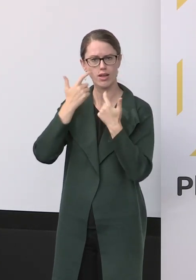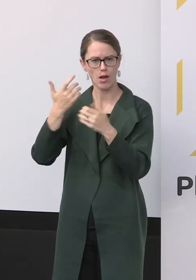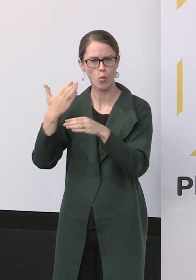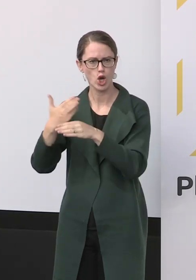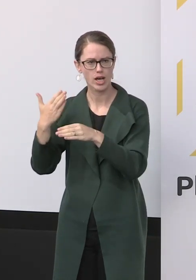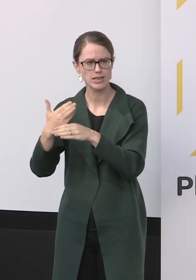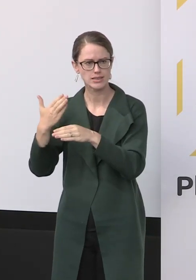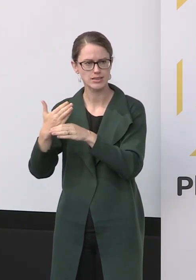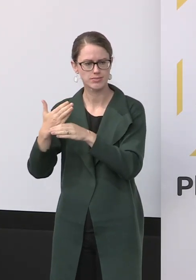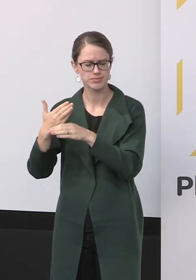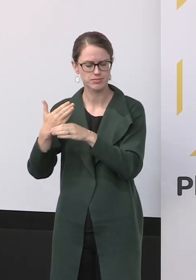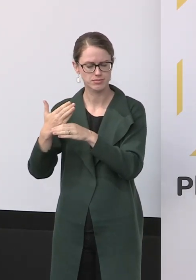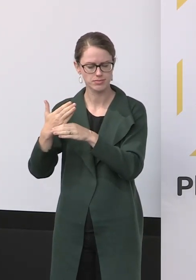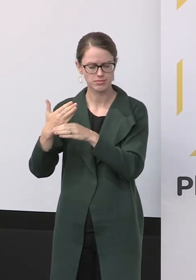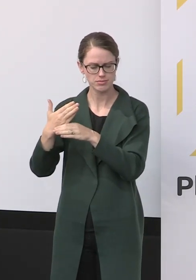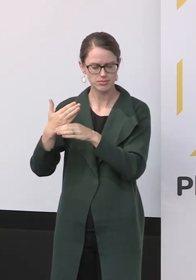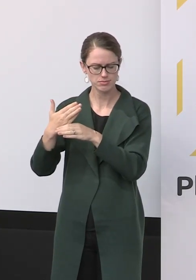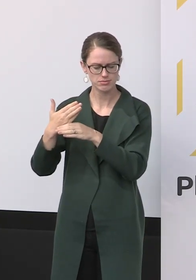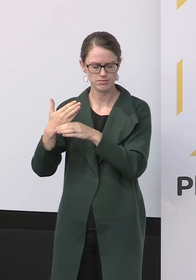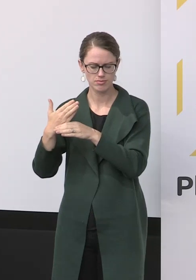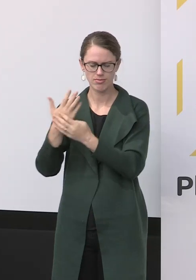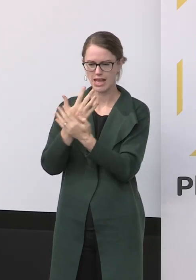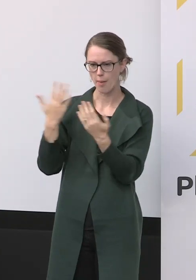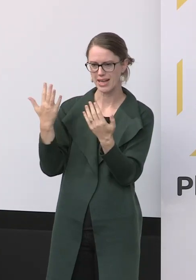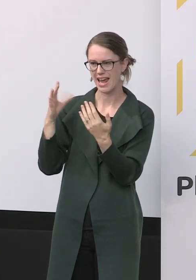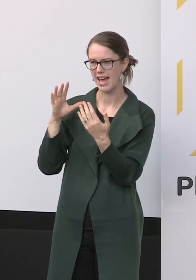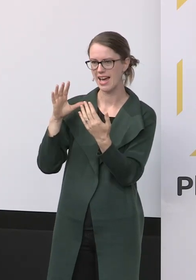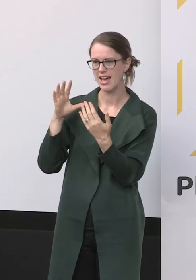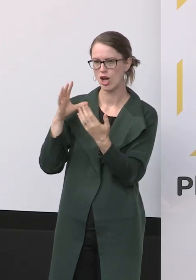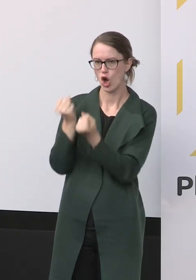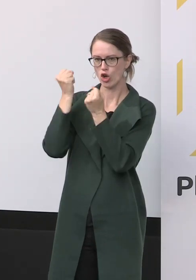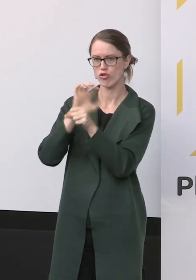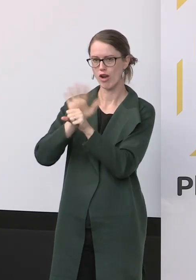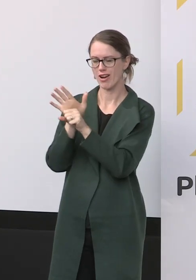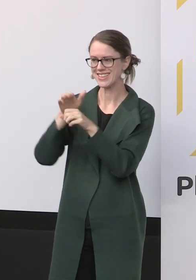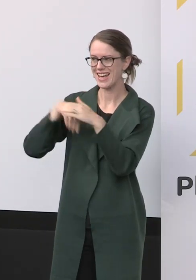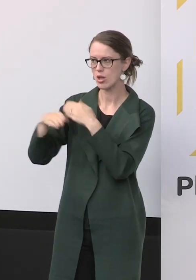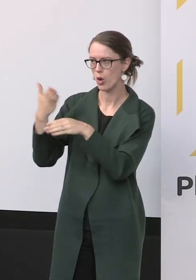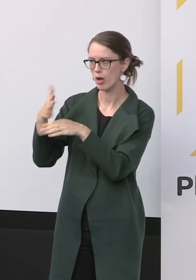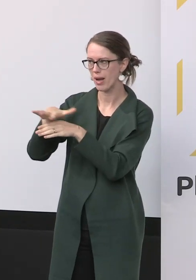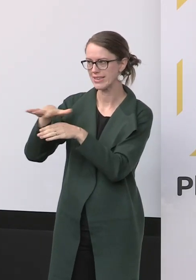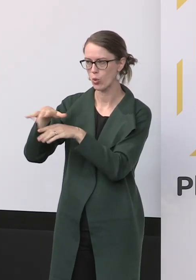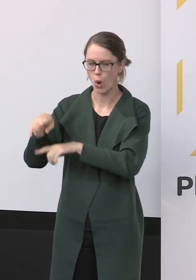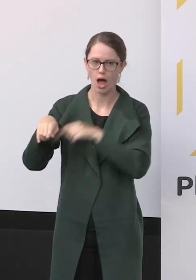There's data already on our website around healthcare workers and